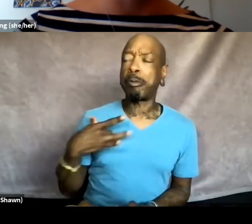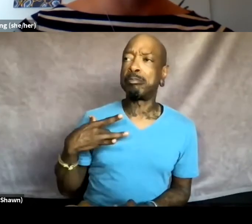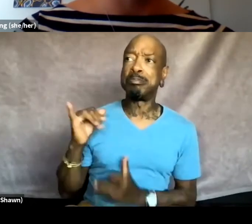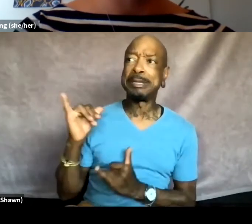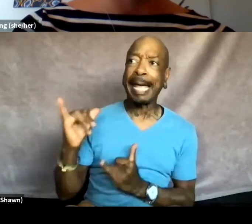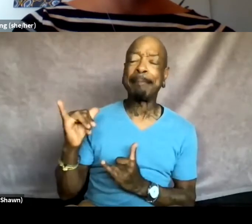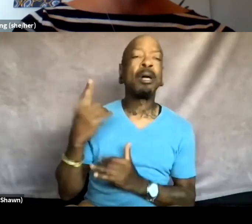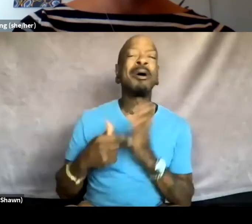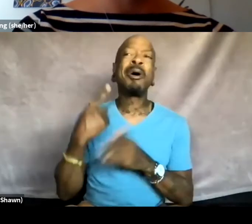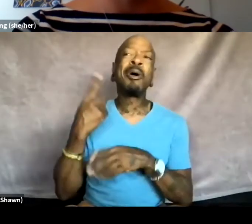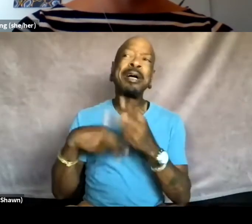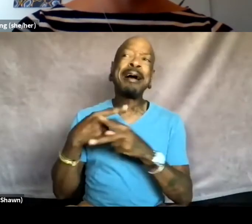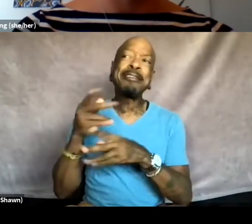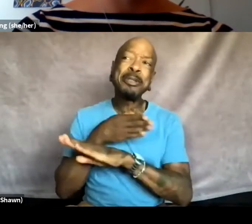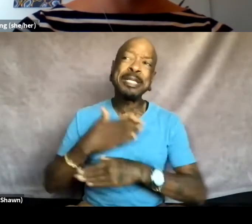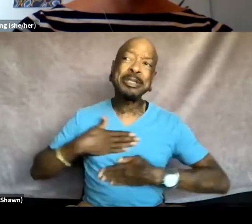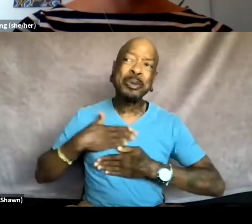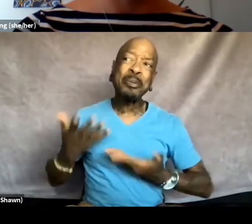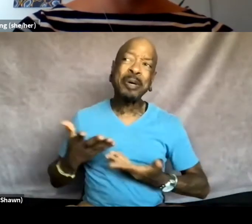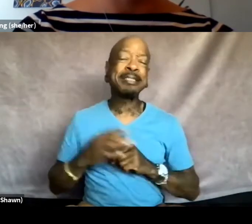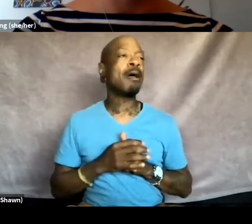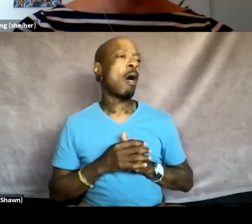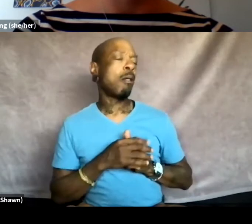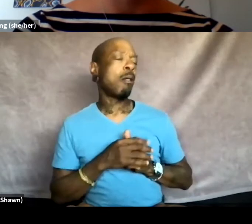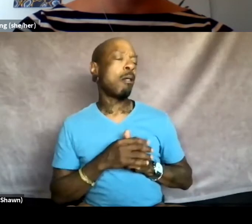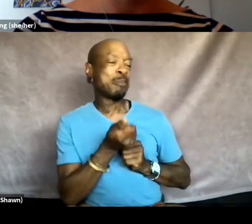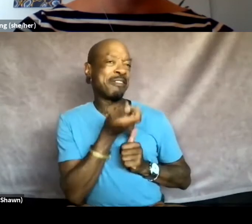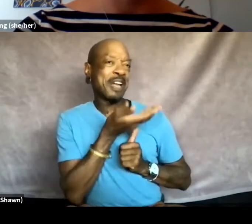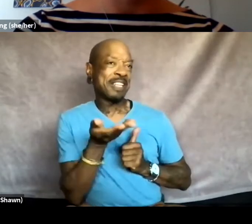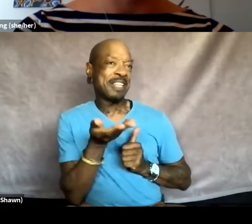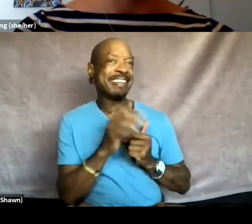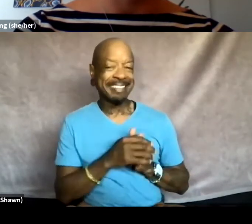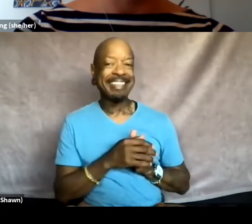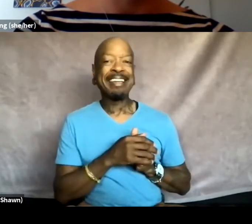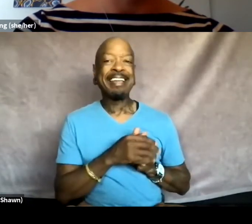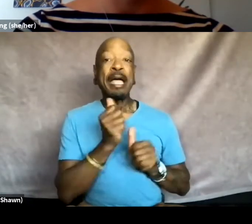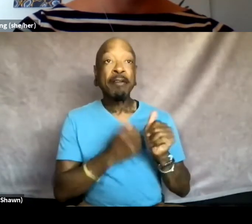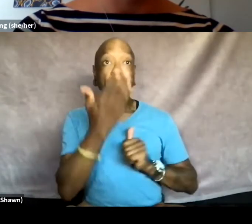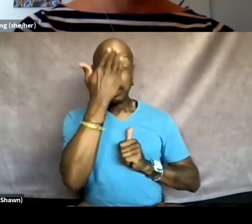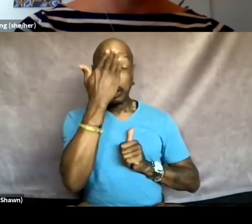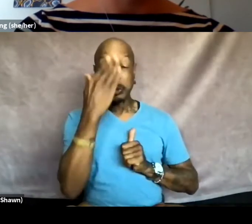Keah Brown: I love a bit of everything I'm everybody knows that I'm a big Paramore fan